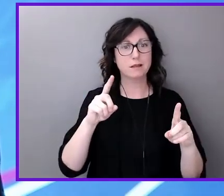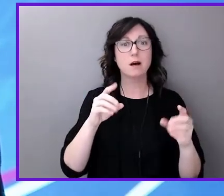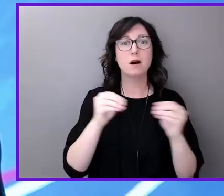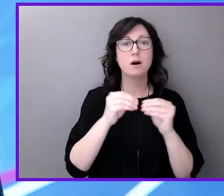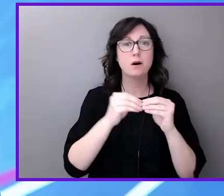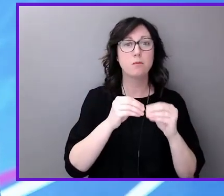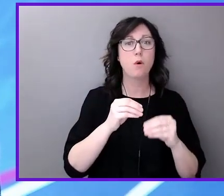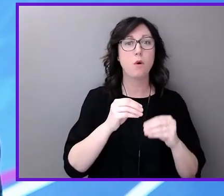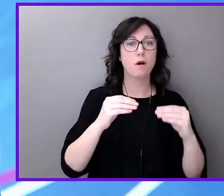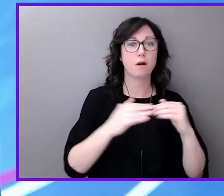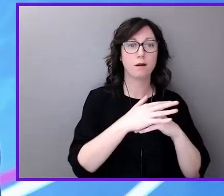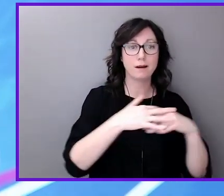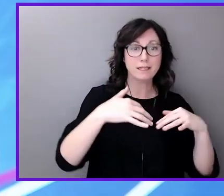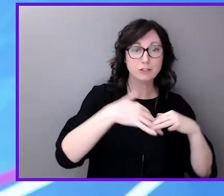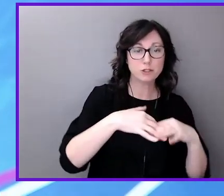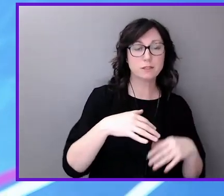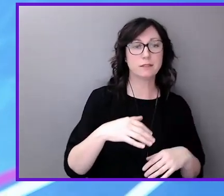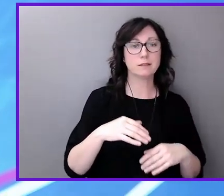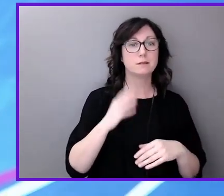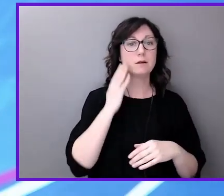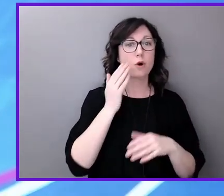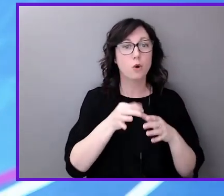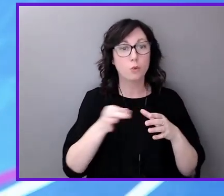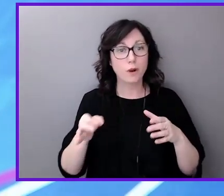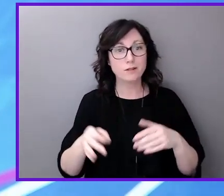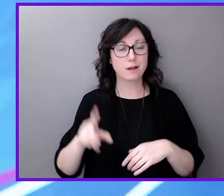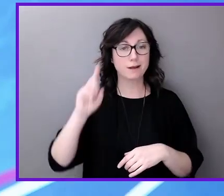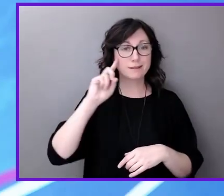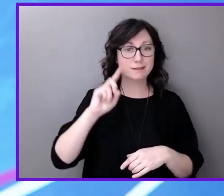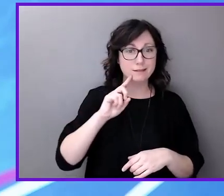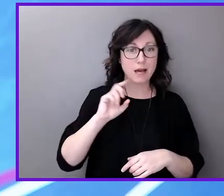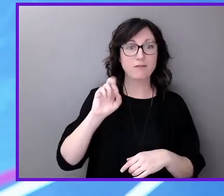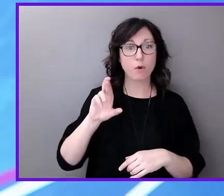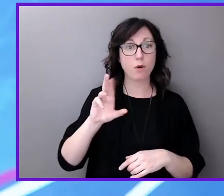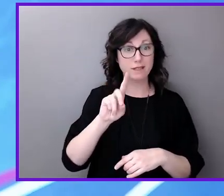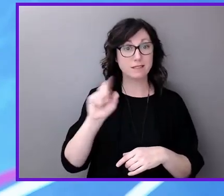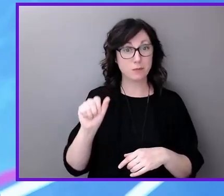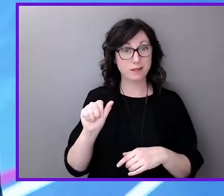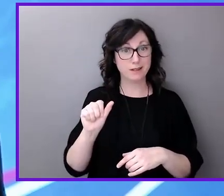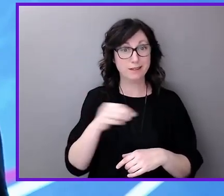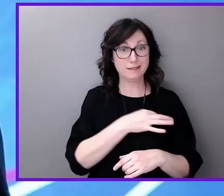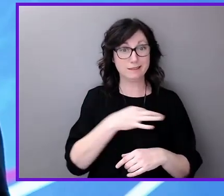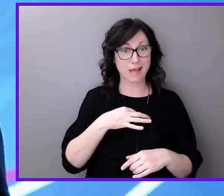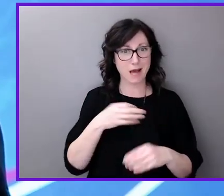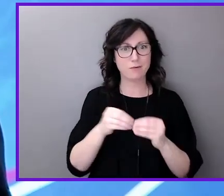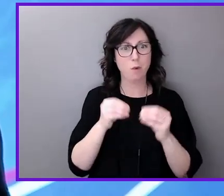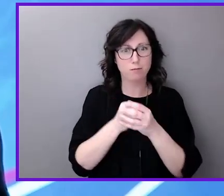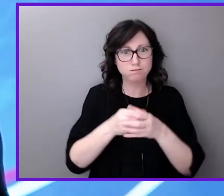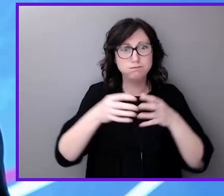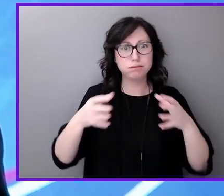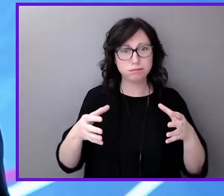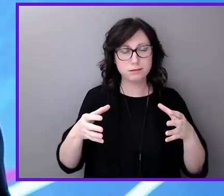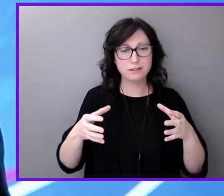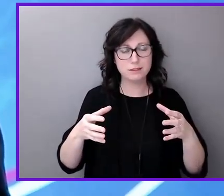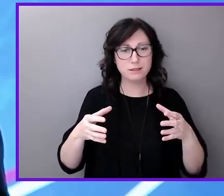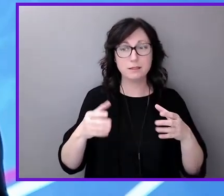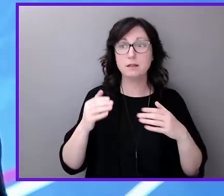racialized staff, and staff who are Deaf or living with a disability. More than two years later,